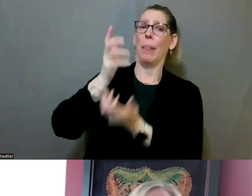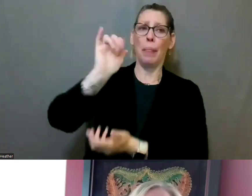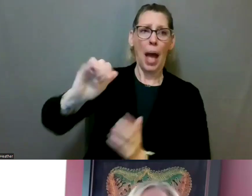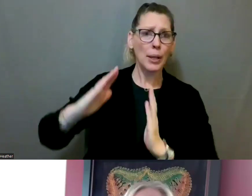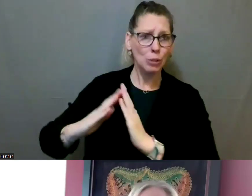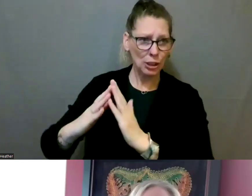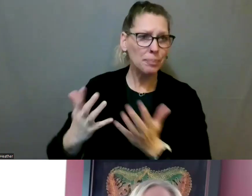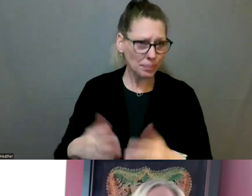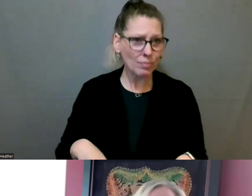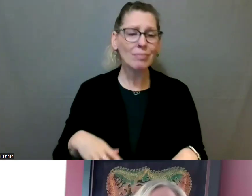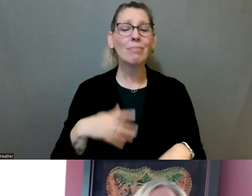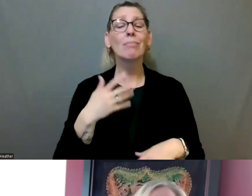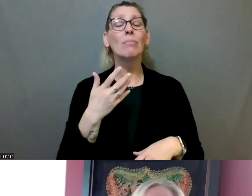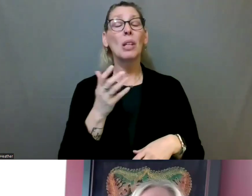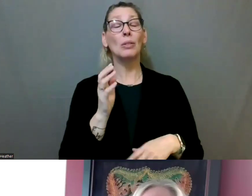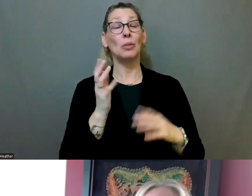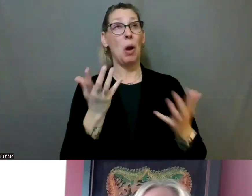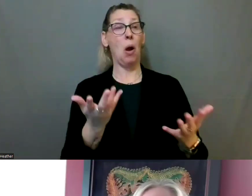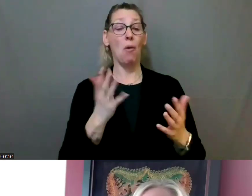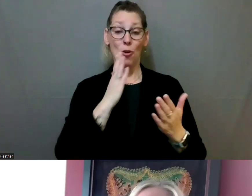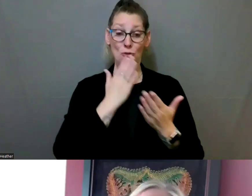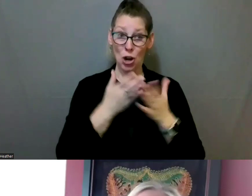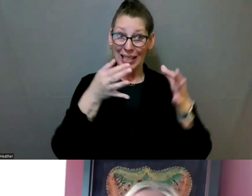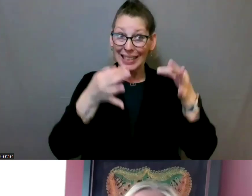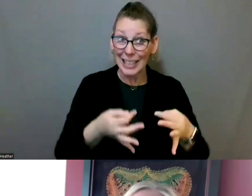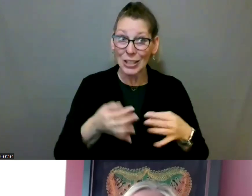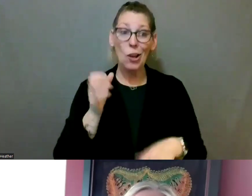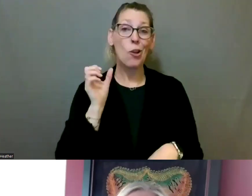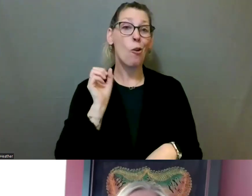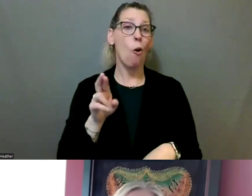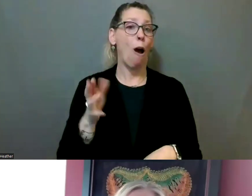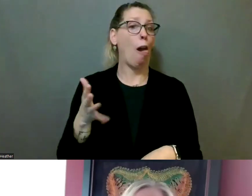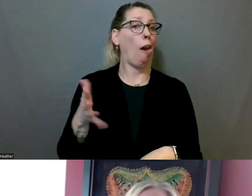so the likelihood that good decisions or not so good decisions could be